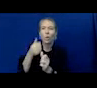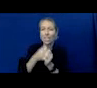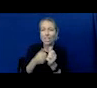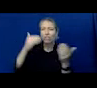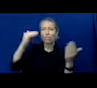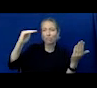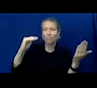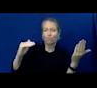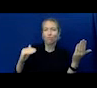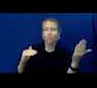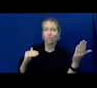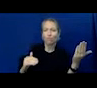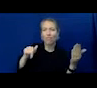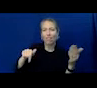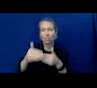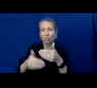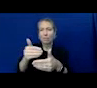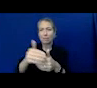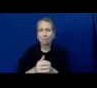process.